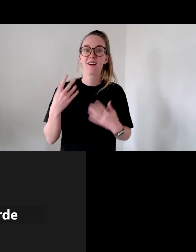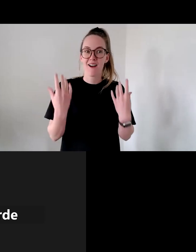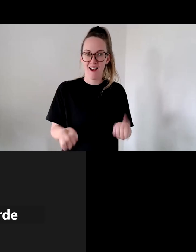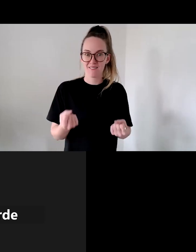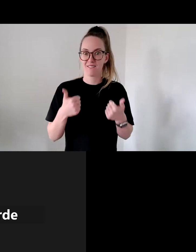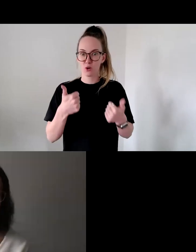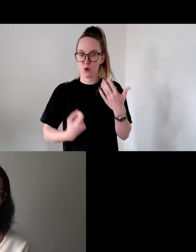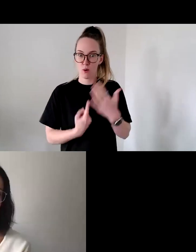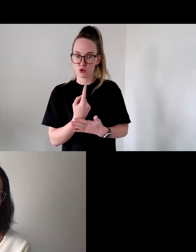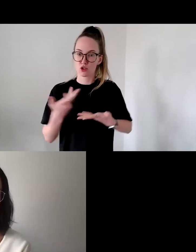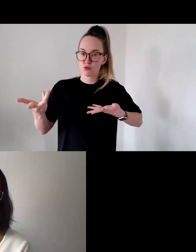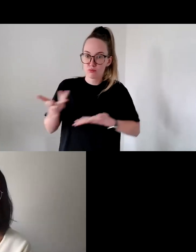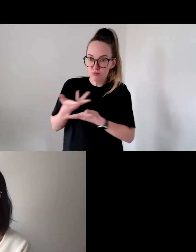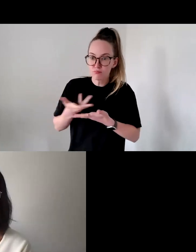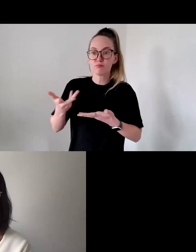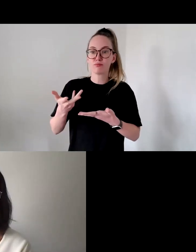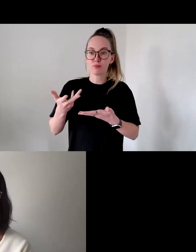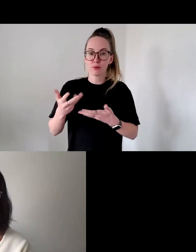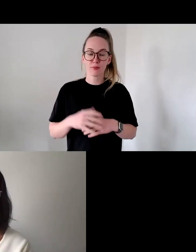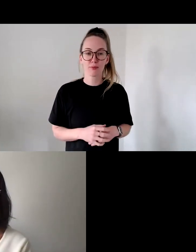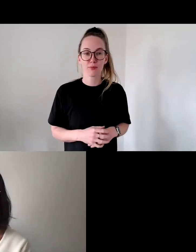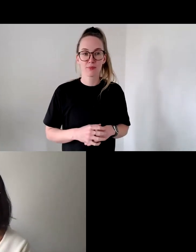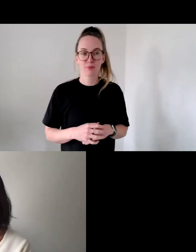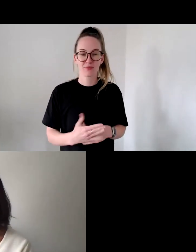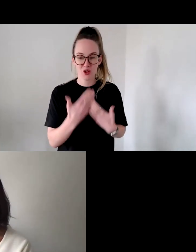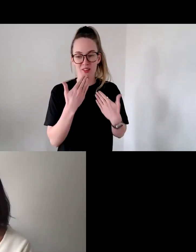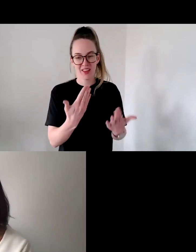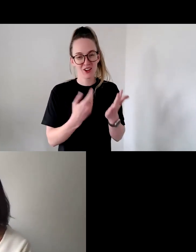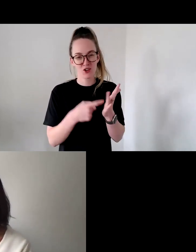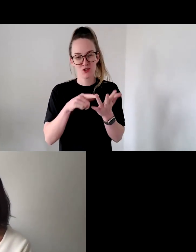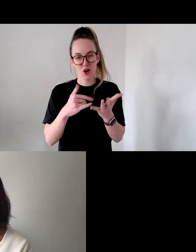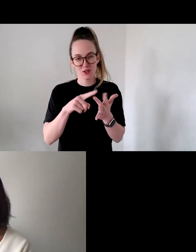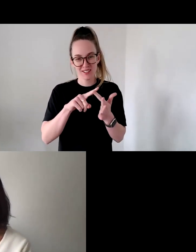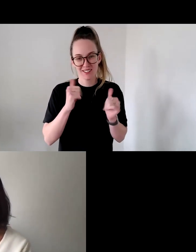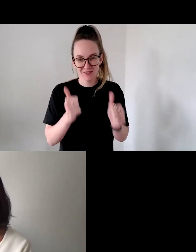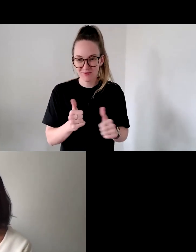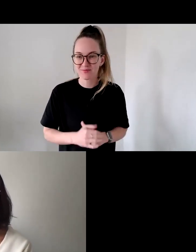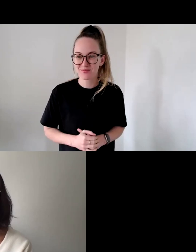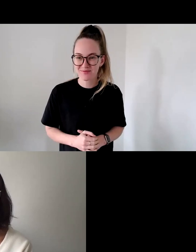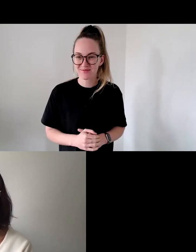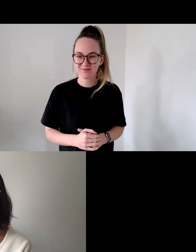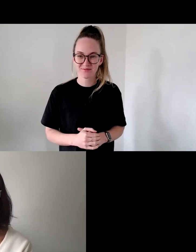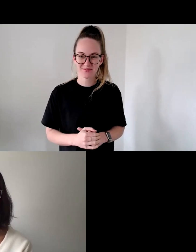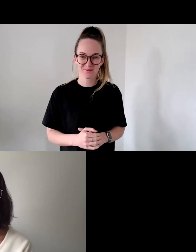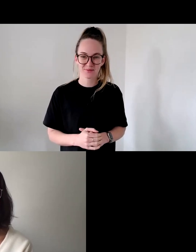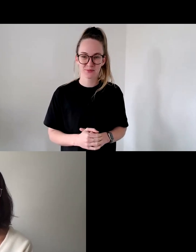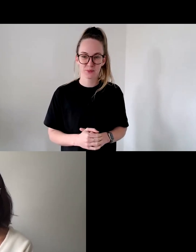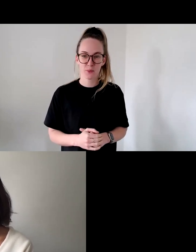conversation between ourselves. Thank you for reappearing, Rosie. We will move on